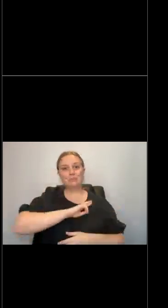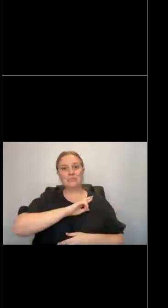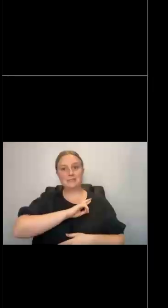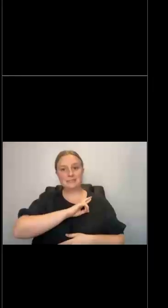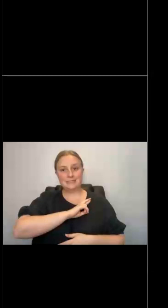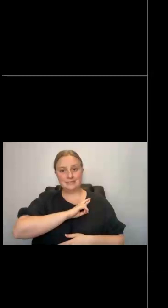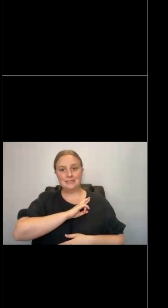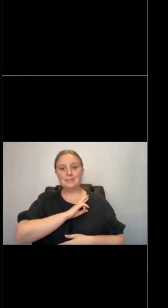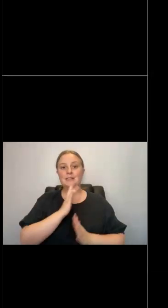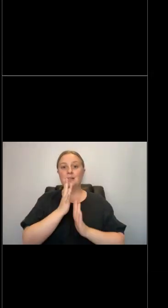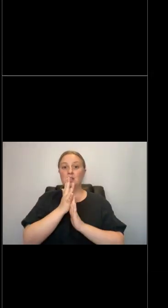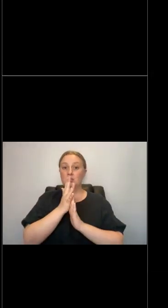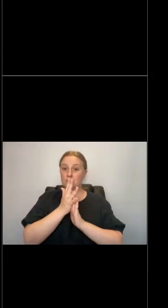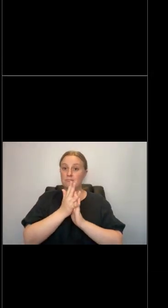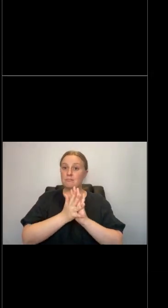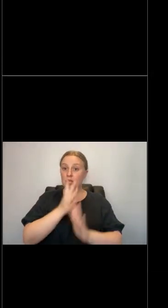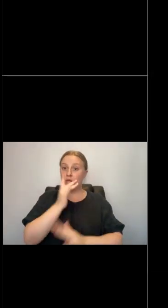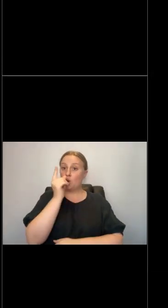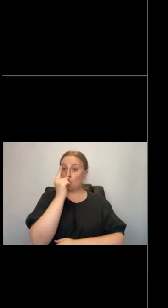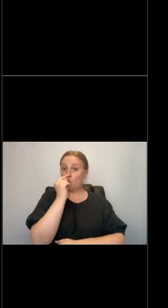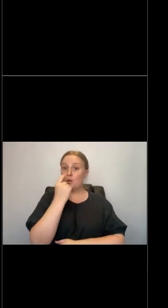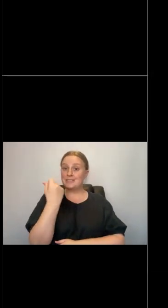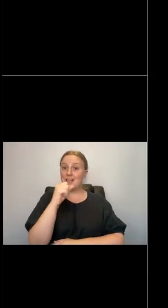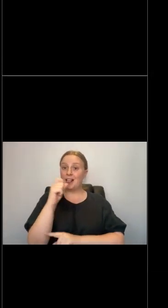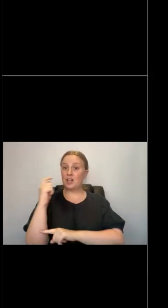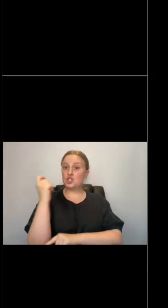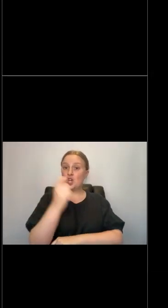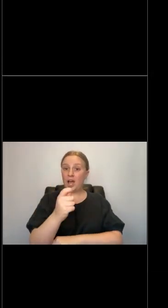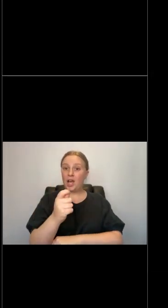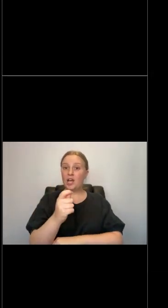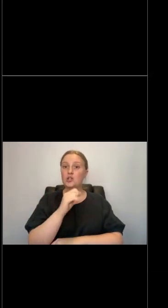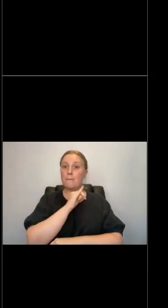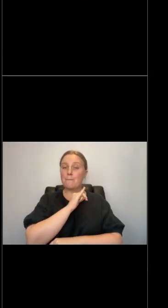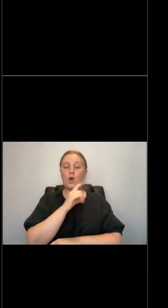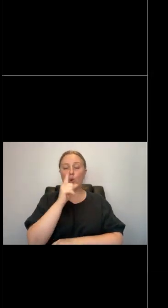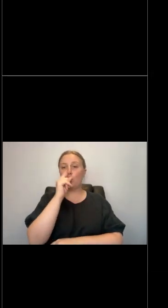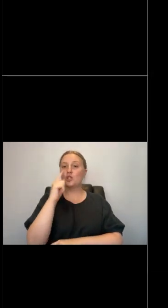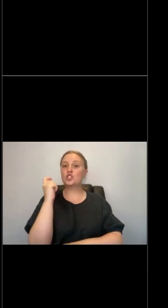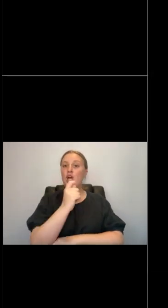of murder effectively being replaced or substituted